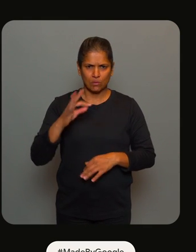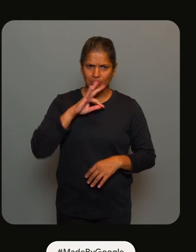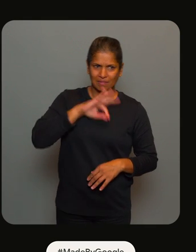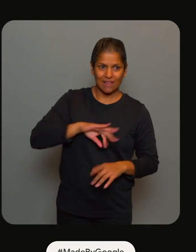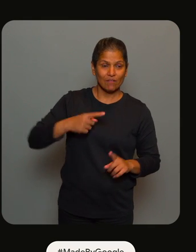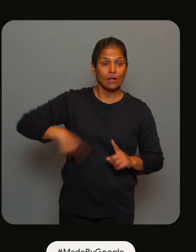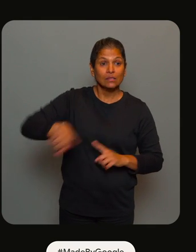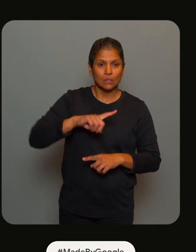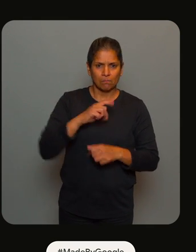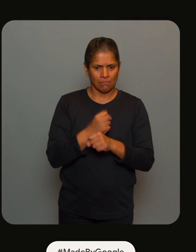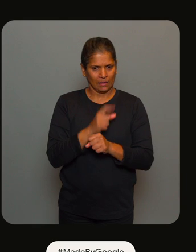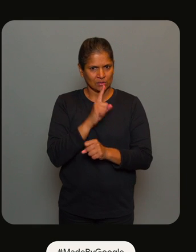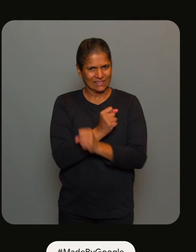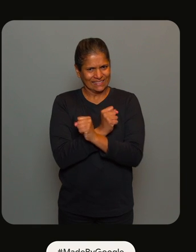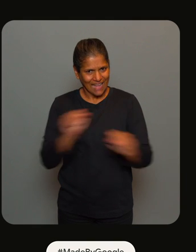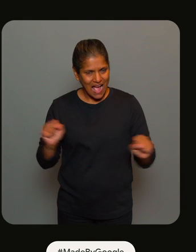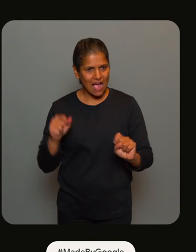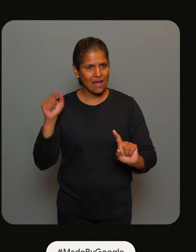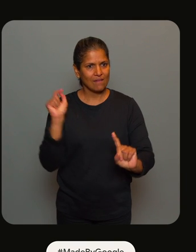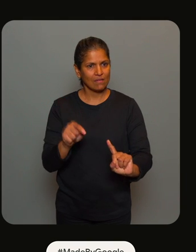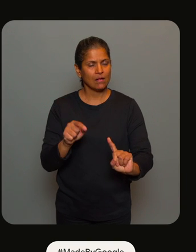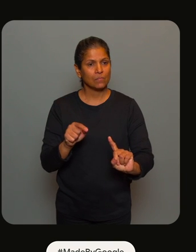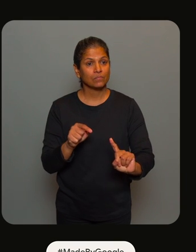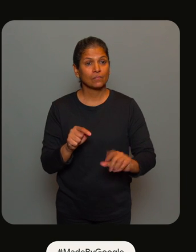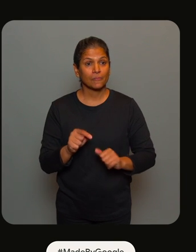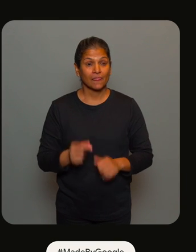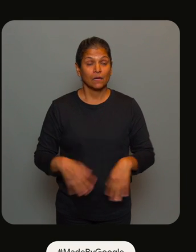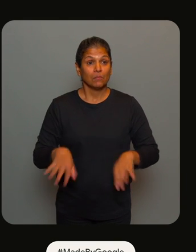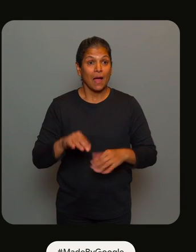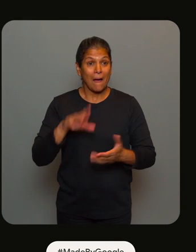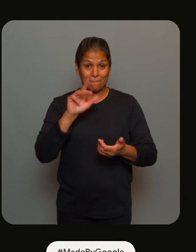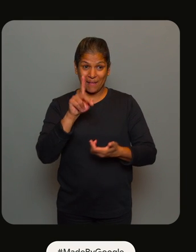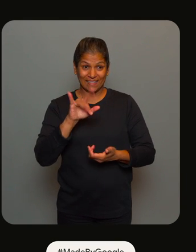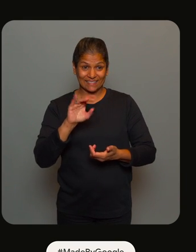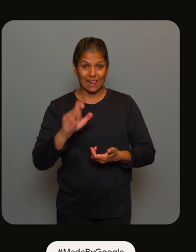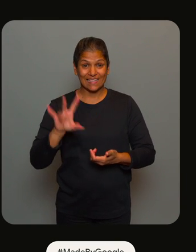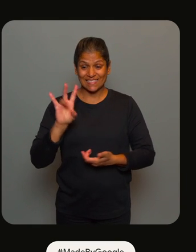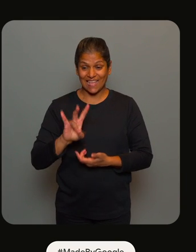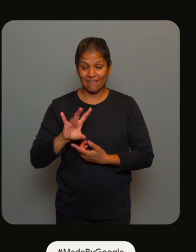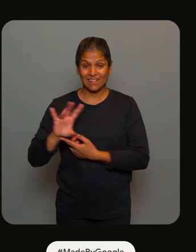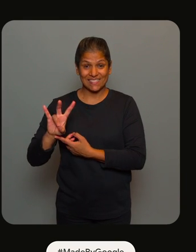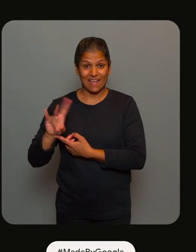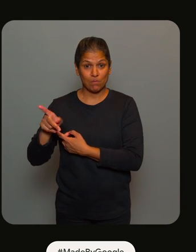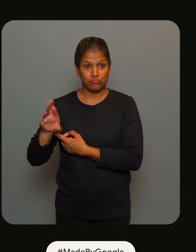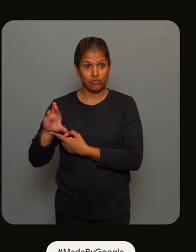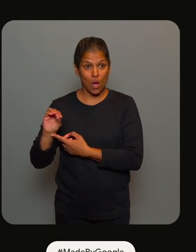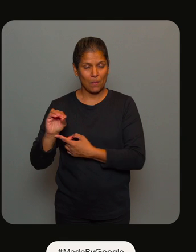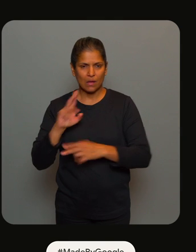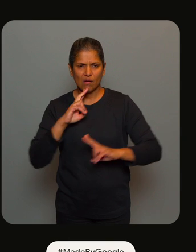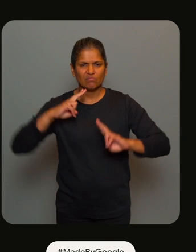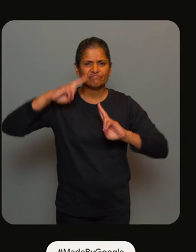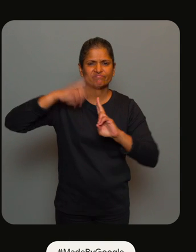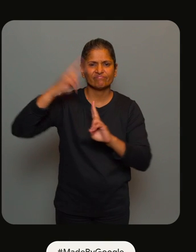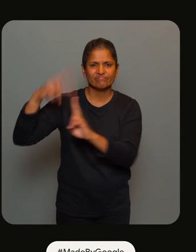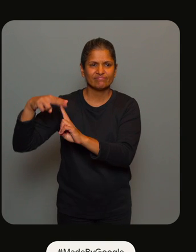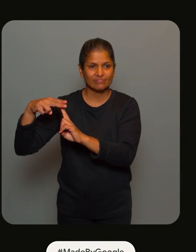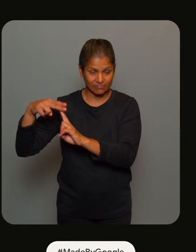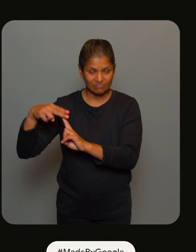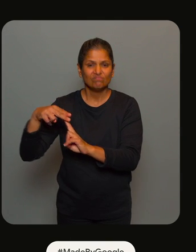That’s why we’ve built Google Pixel 7 and Pixel 7 Pro to be our most secure and private phones yet.